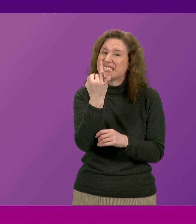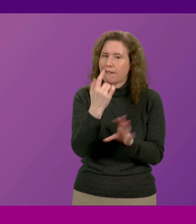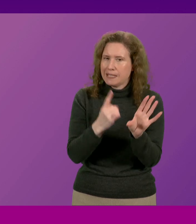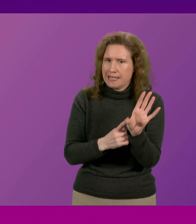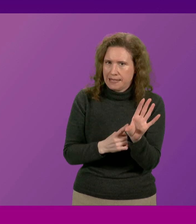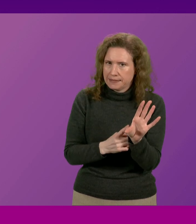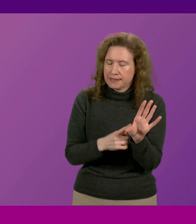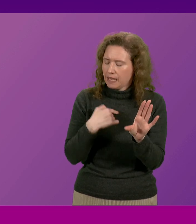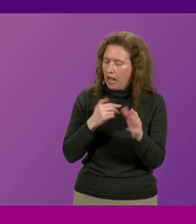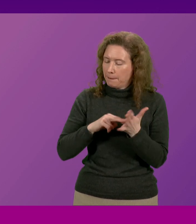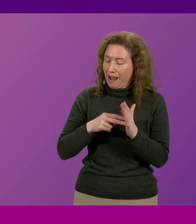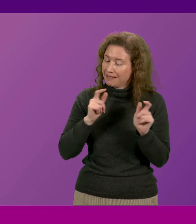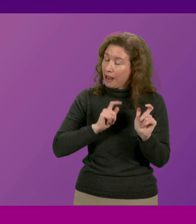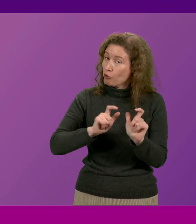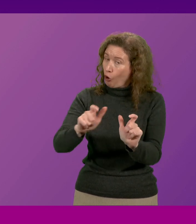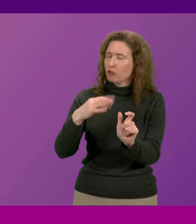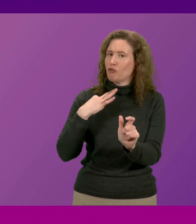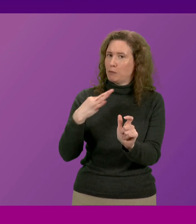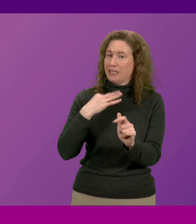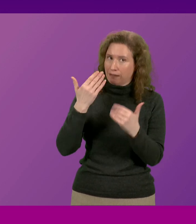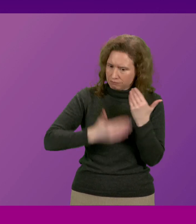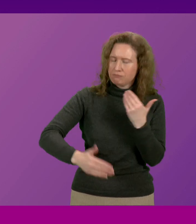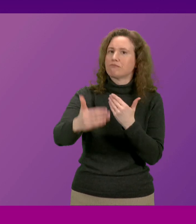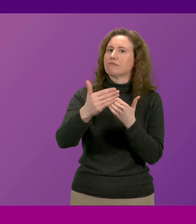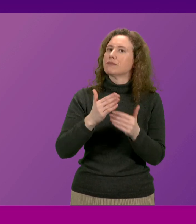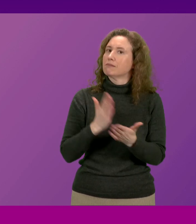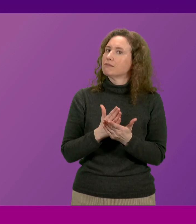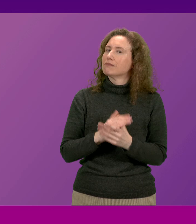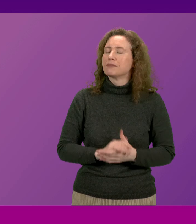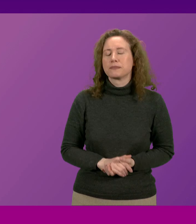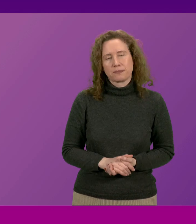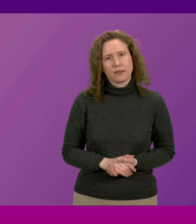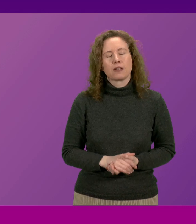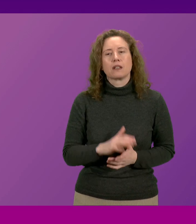and I intend to carry on representing it for many more years to come. I tell Liz